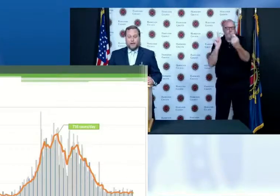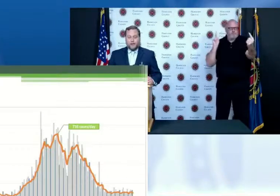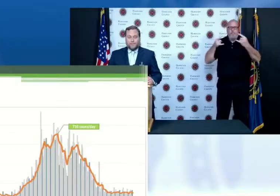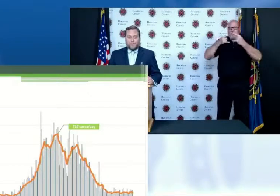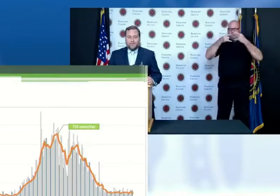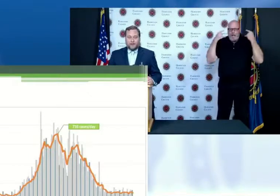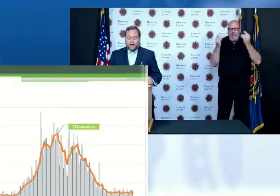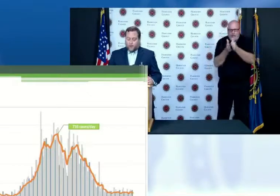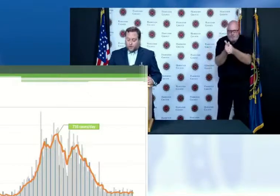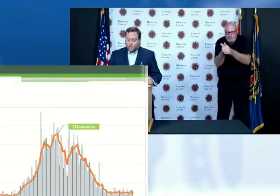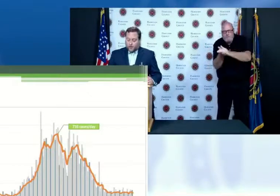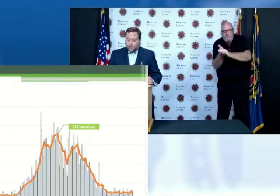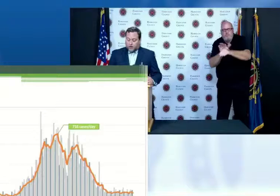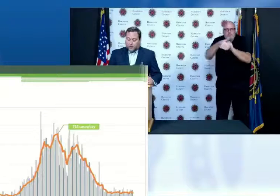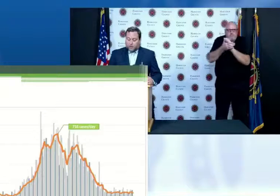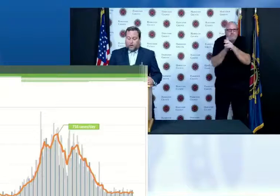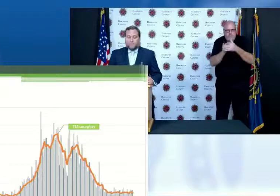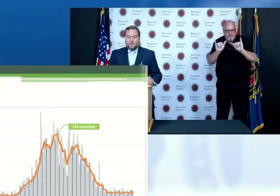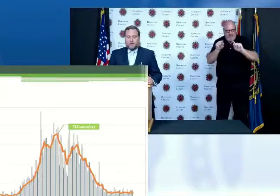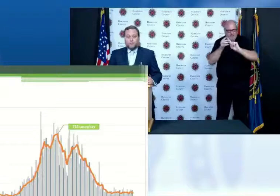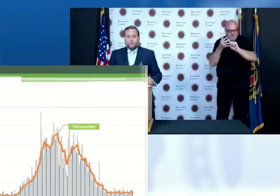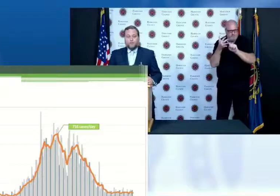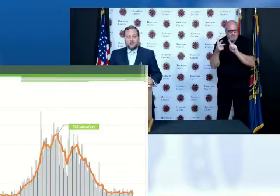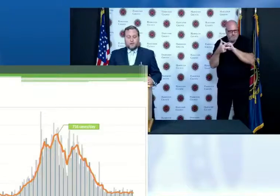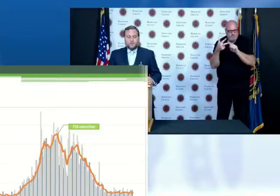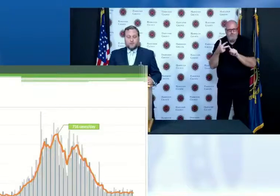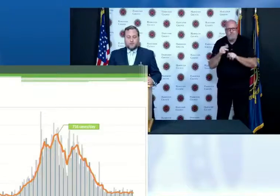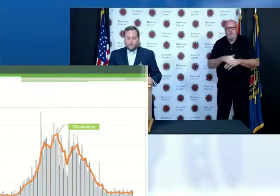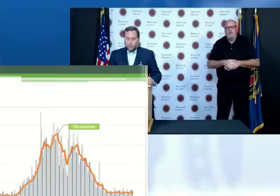and keeping sick at home will help to improve these numbers even more